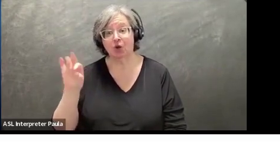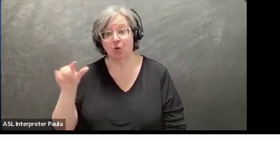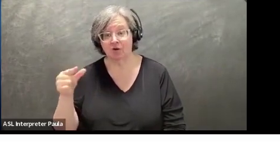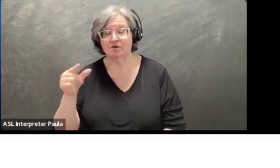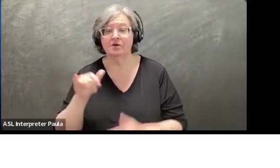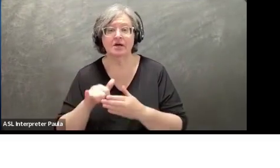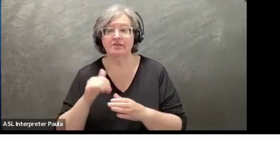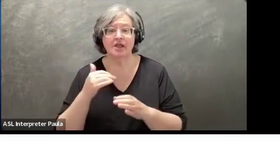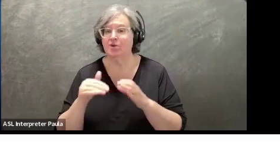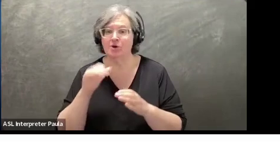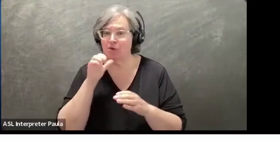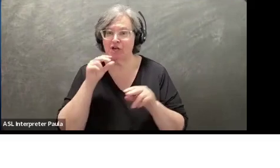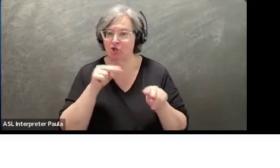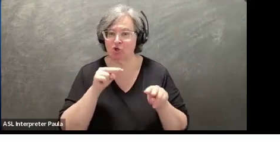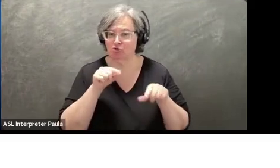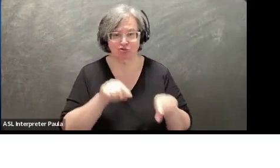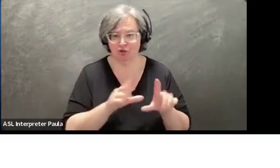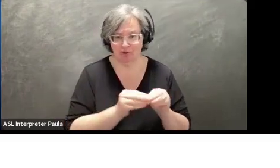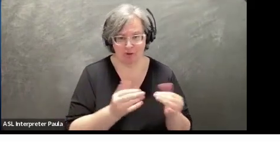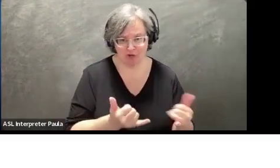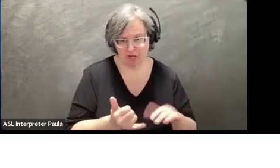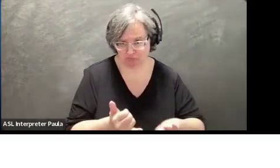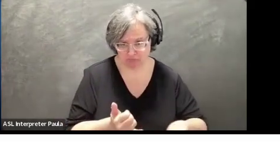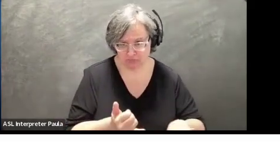will not be monitored during the webinar, so that's for general